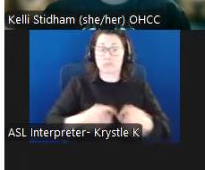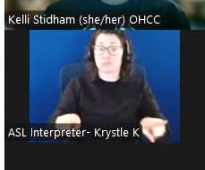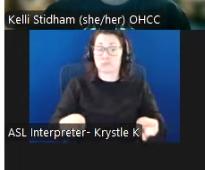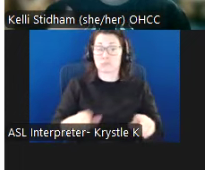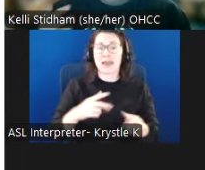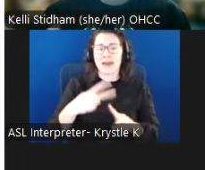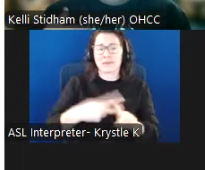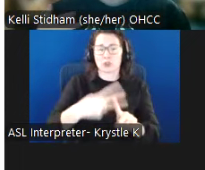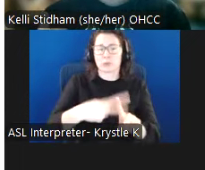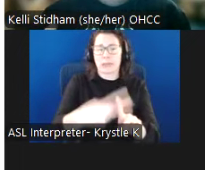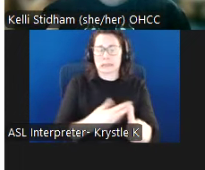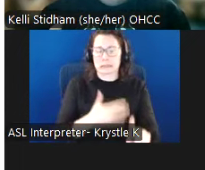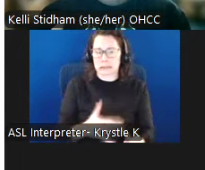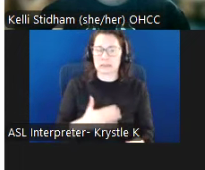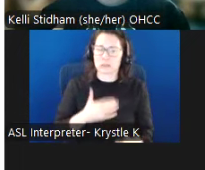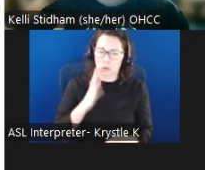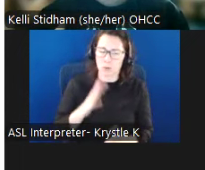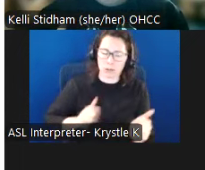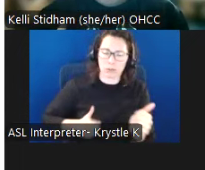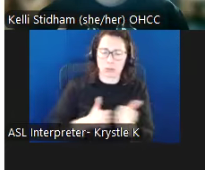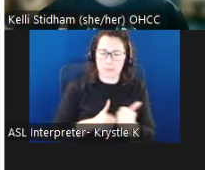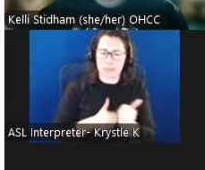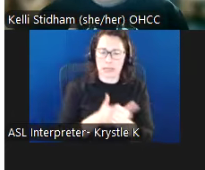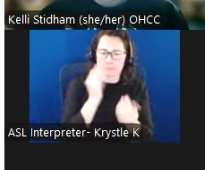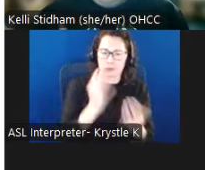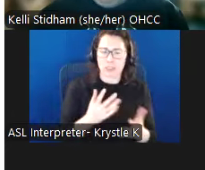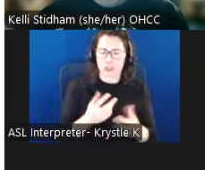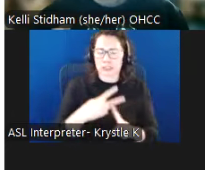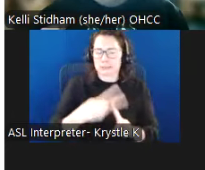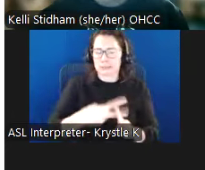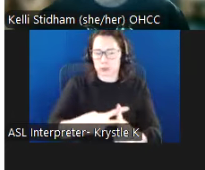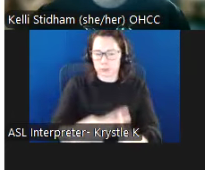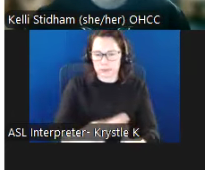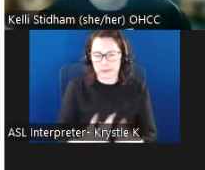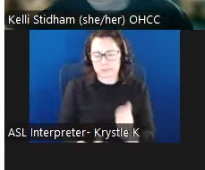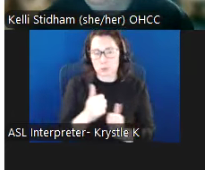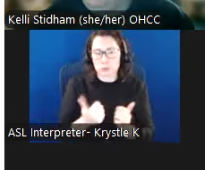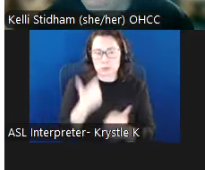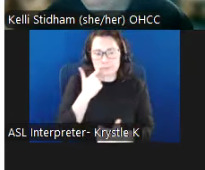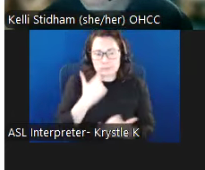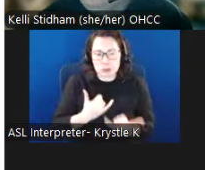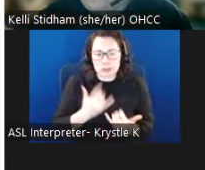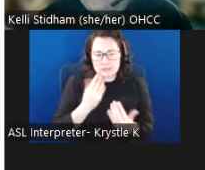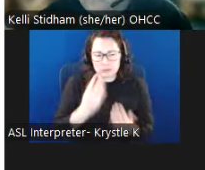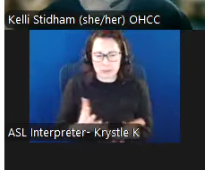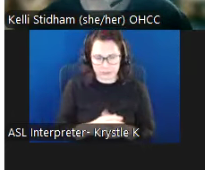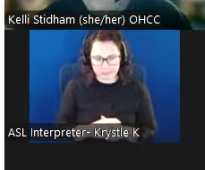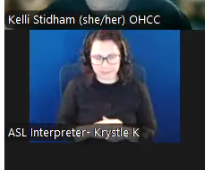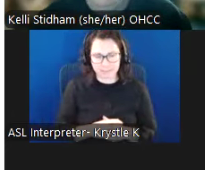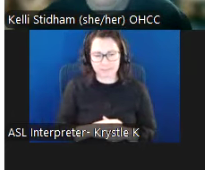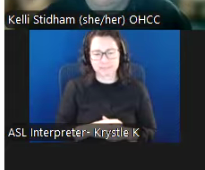it's continually updated with um the